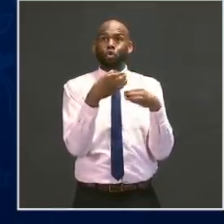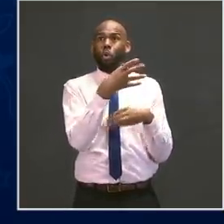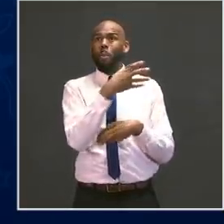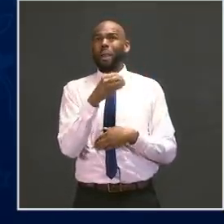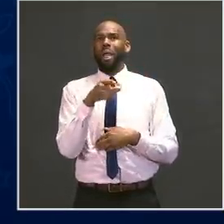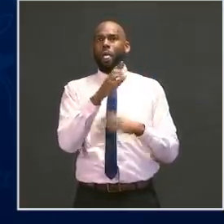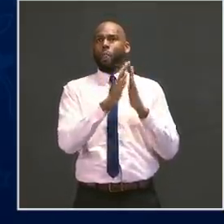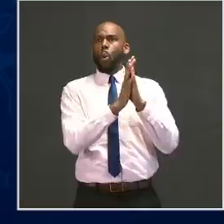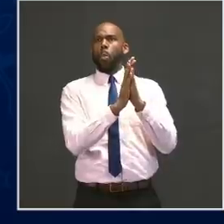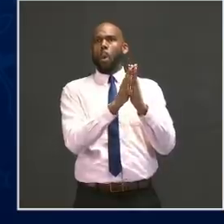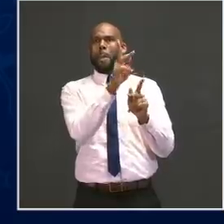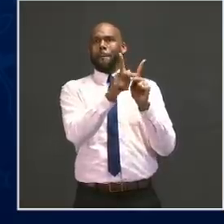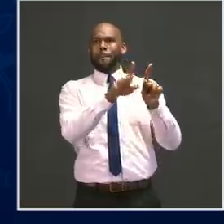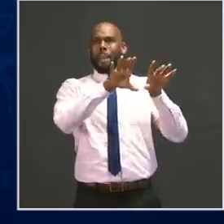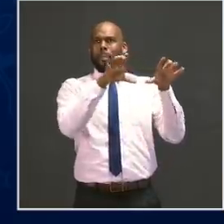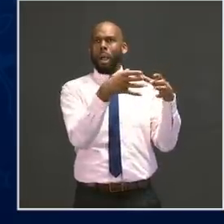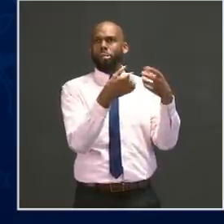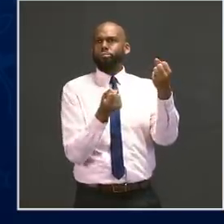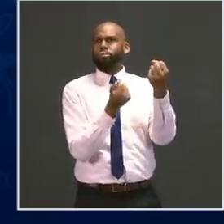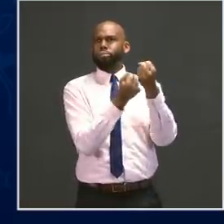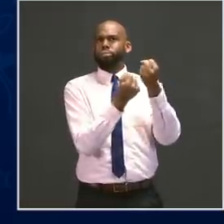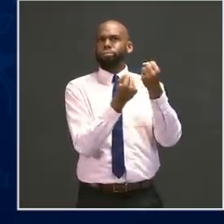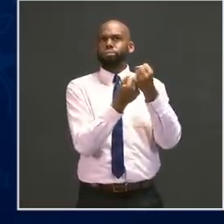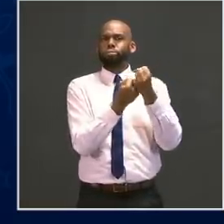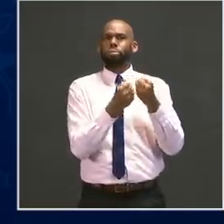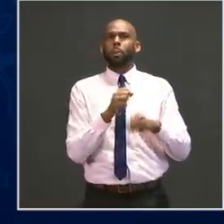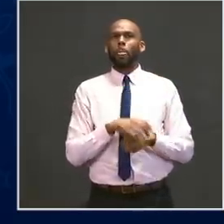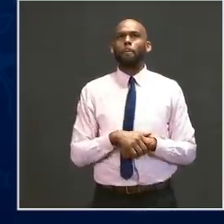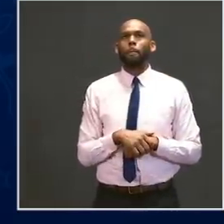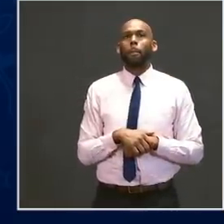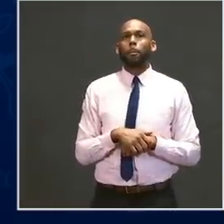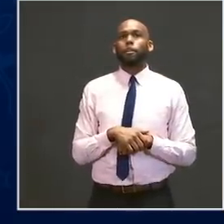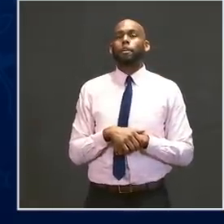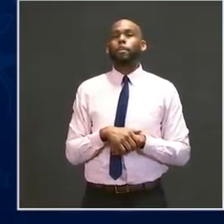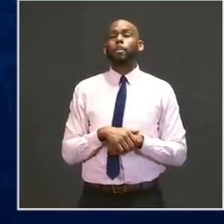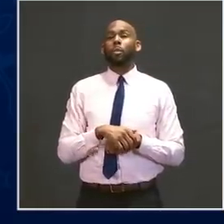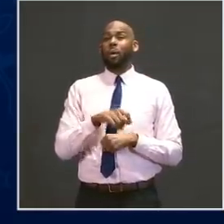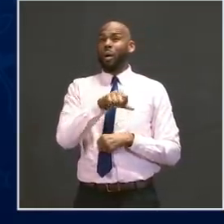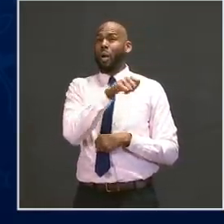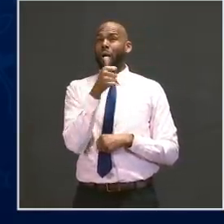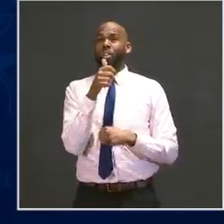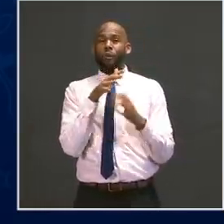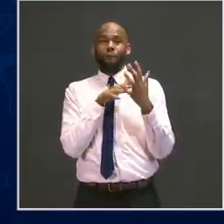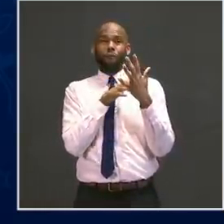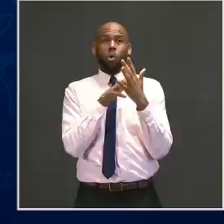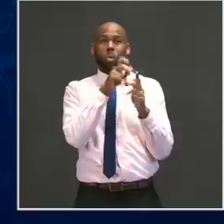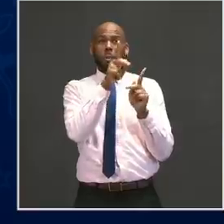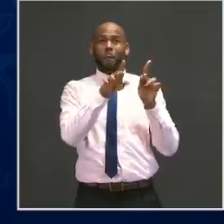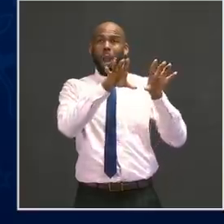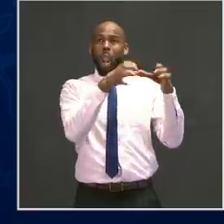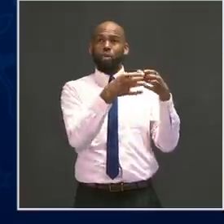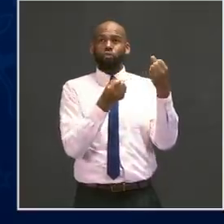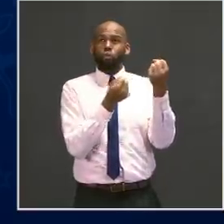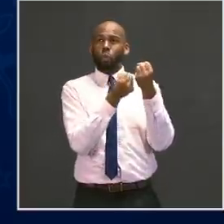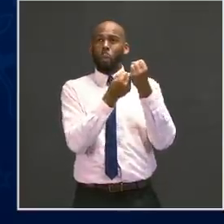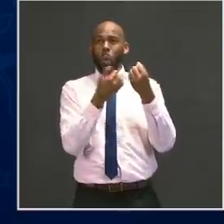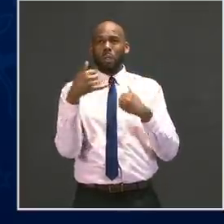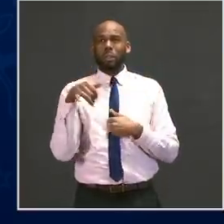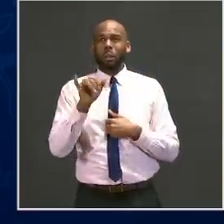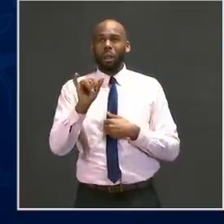We will also continue our support for the Rohingya and other vulnerable populations. As you know, we released a factsheet on this,